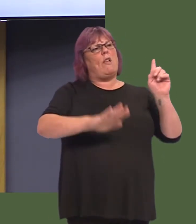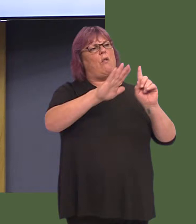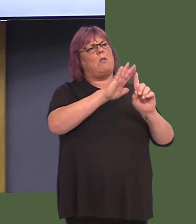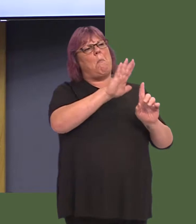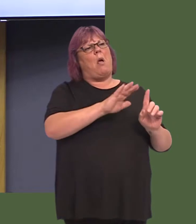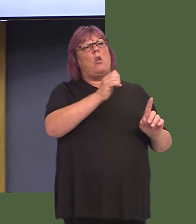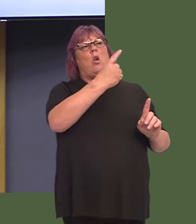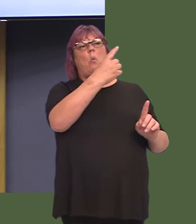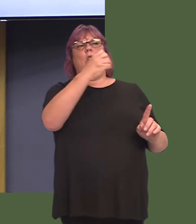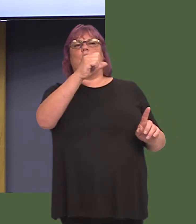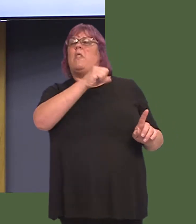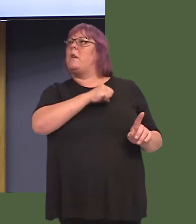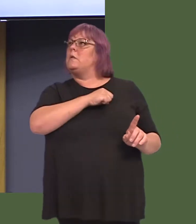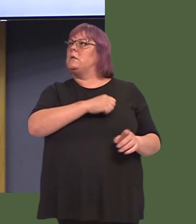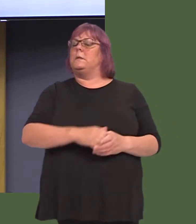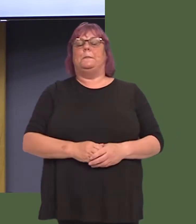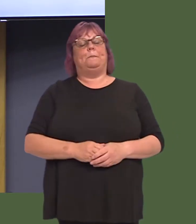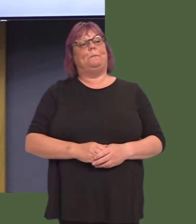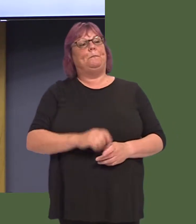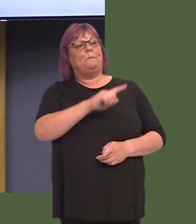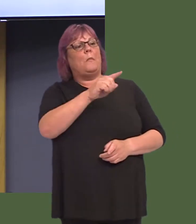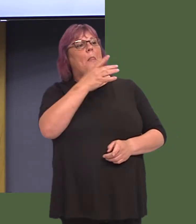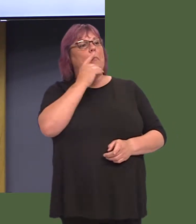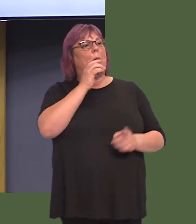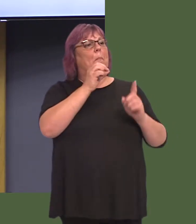The main benefit that, probably, people in Pontyclun will see is that there will be more